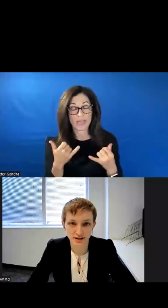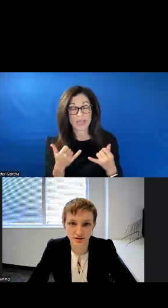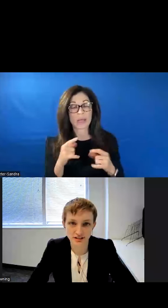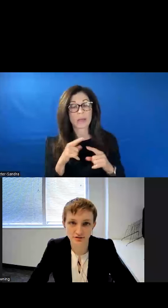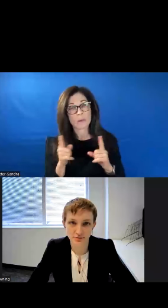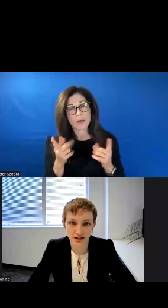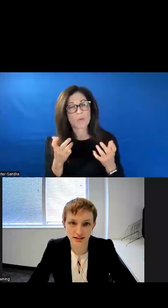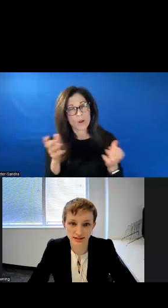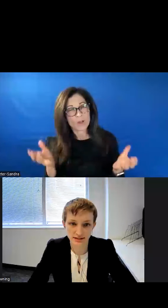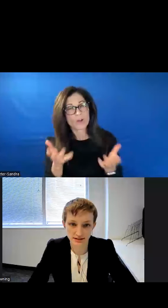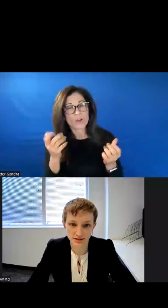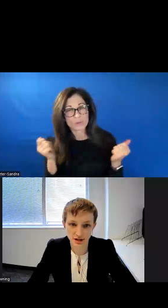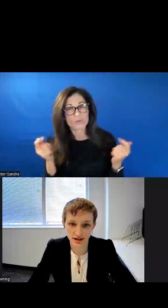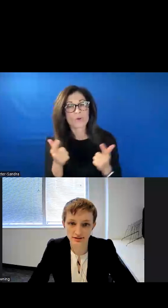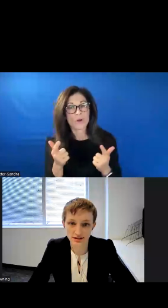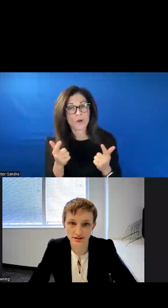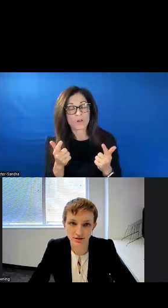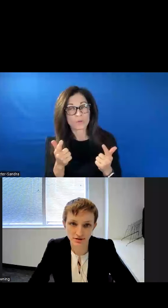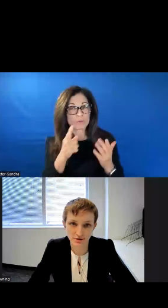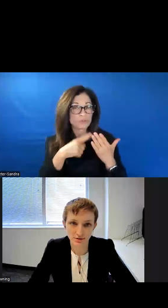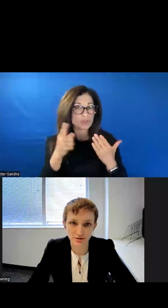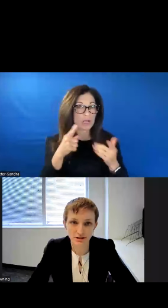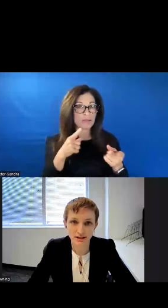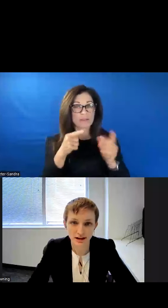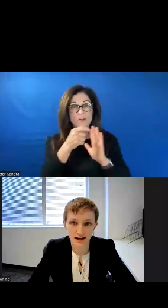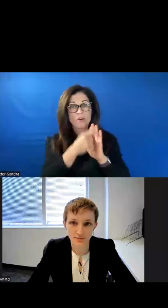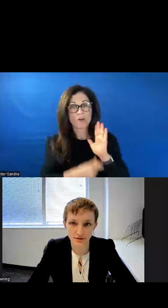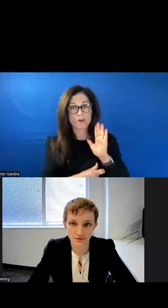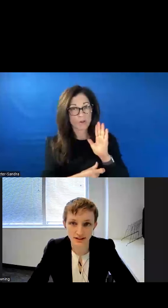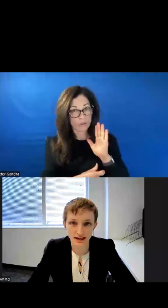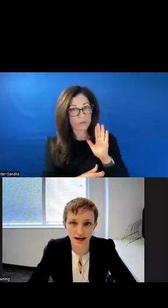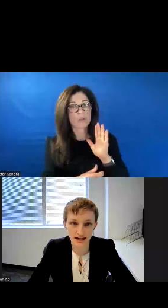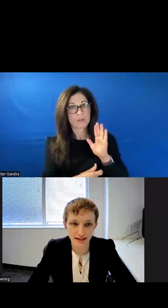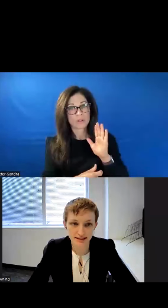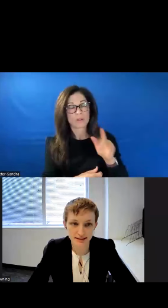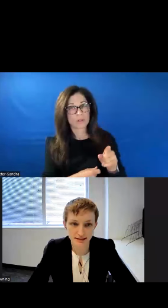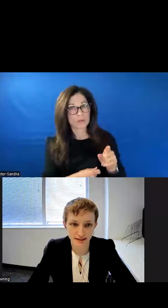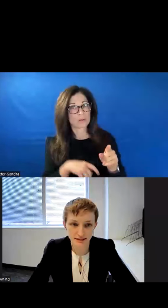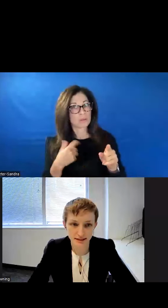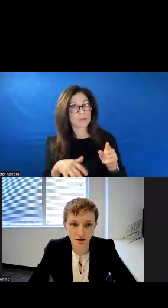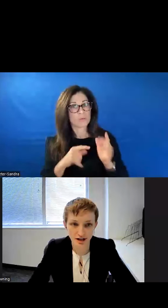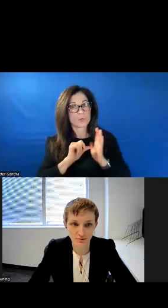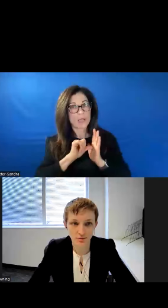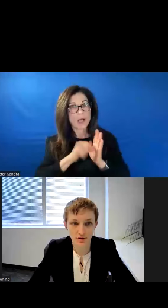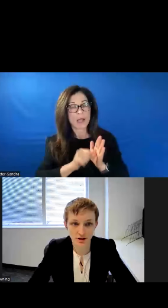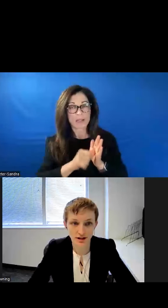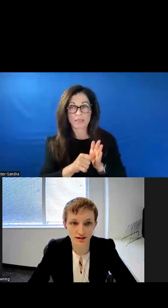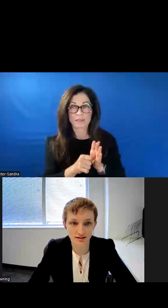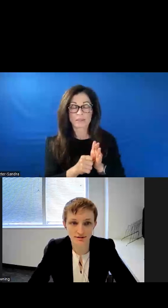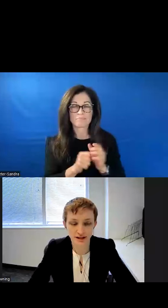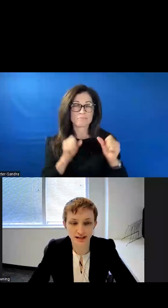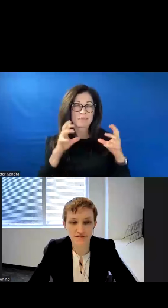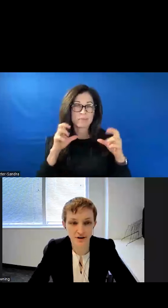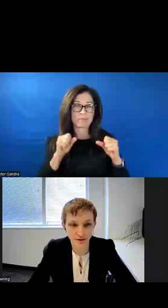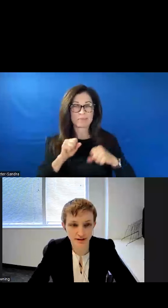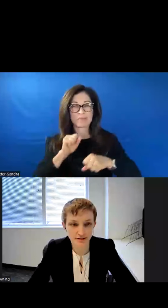ENCOURAGE YOU TO CHECK OUT THIS ARTICLE THAT HIGHLIGHTS THE INCREDIBLE WORK NFL PLAYER